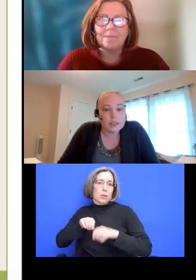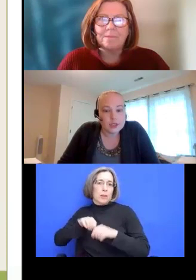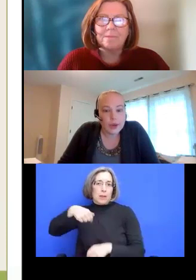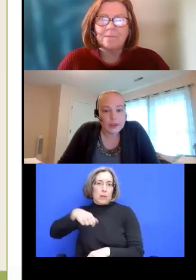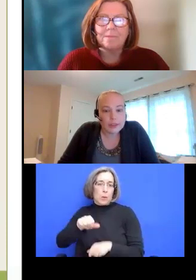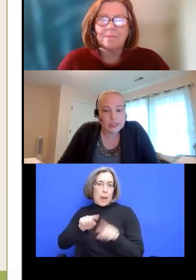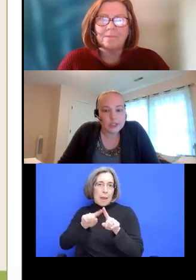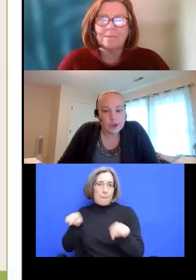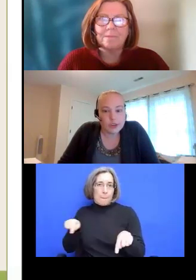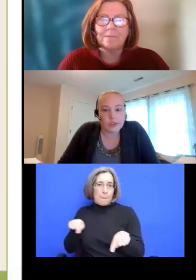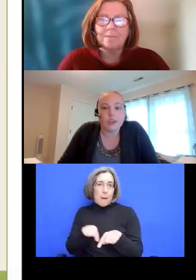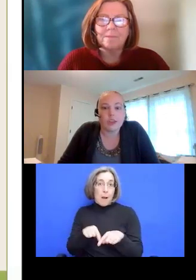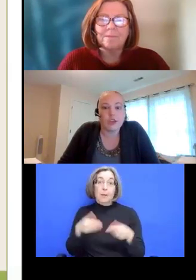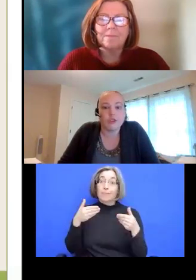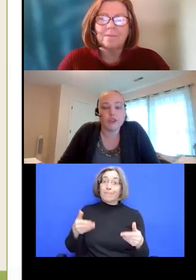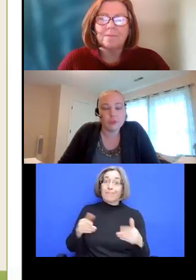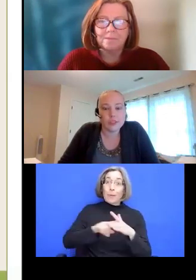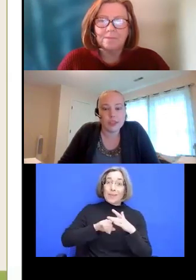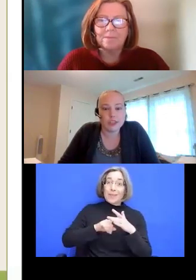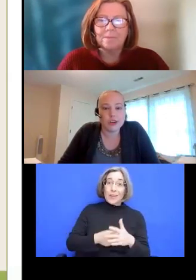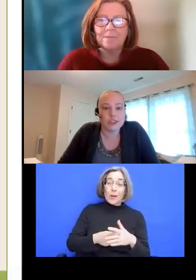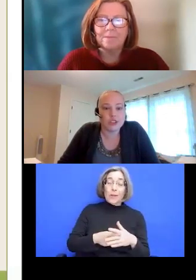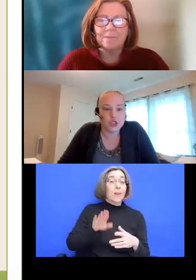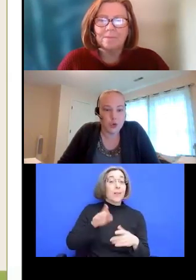Let's go ahead and get started. Your first presenter is Joe.